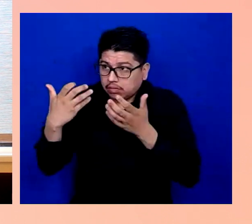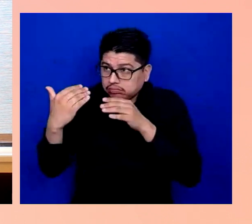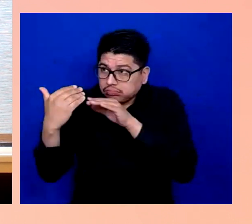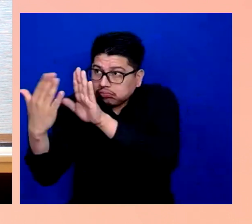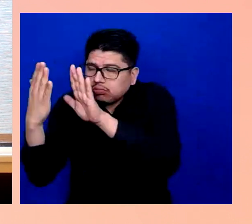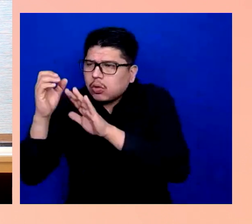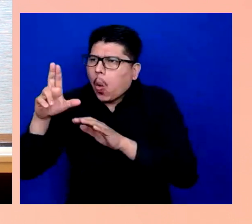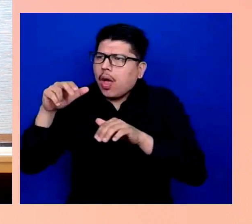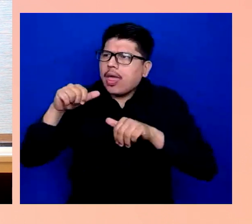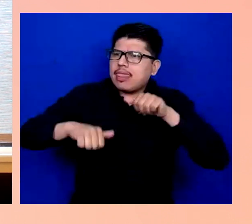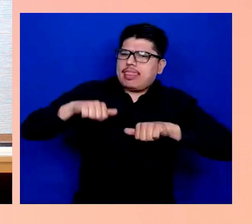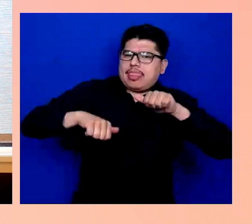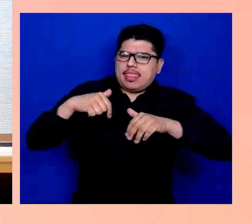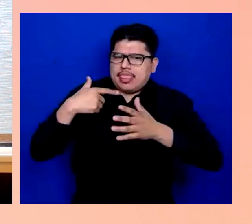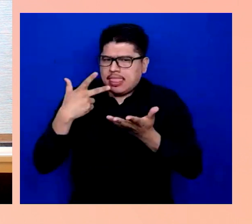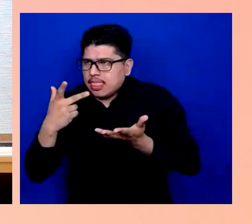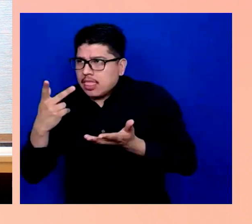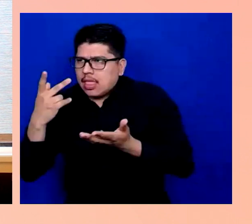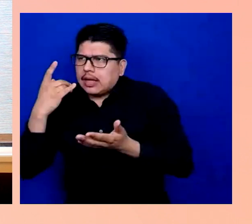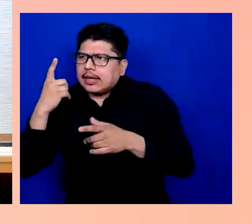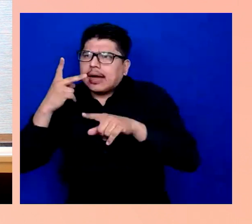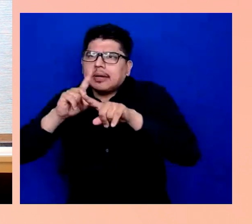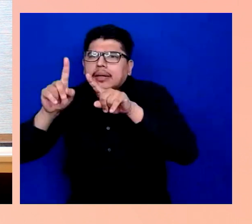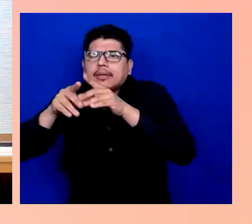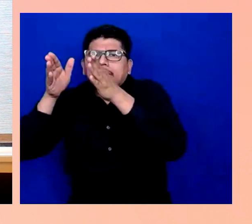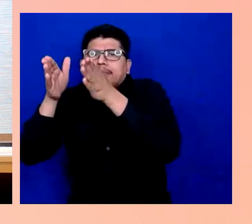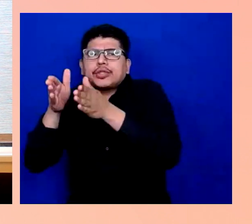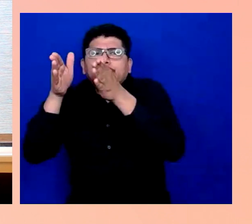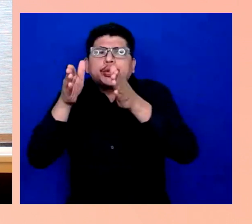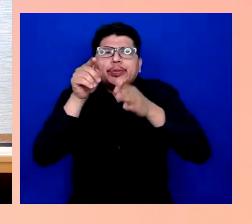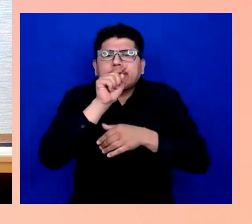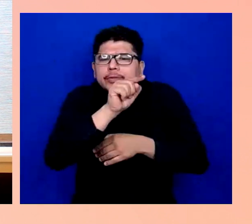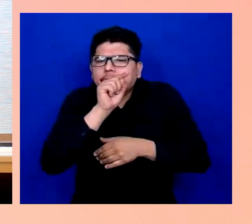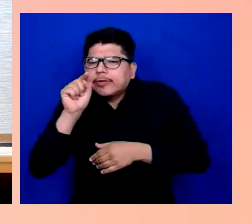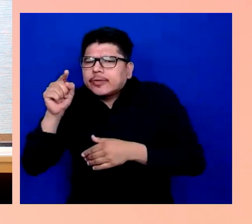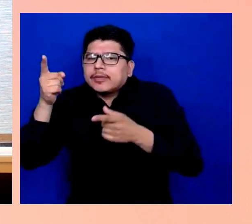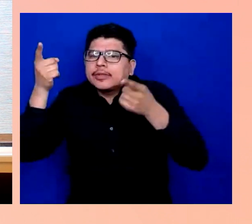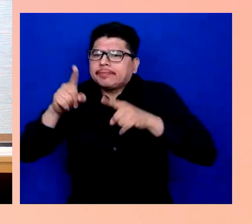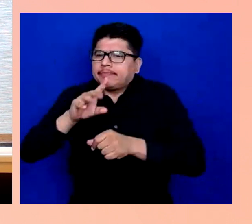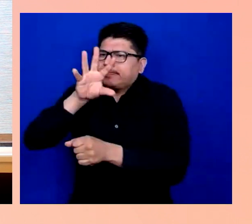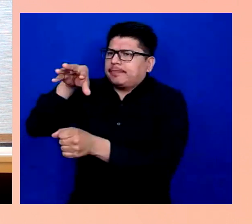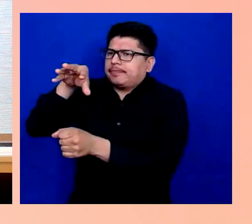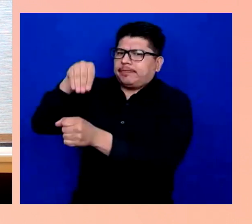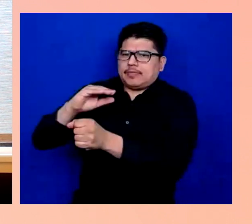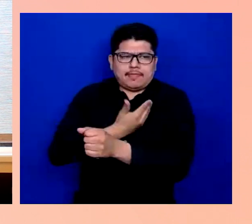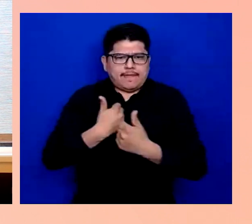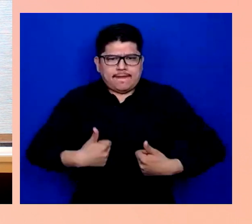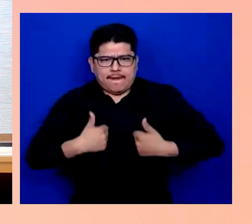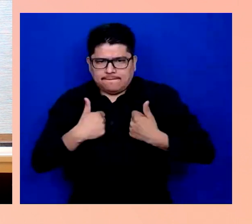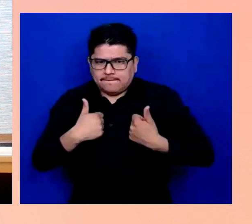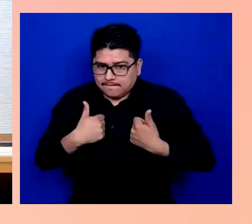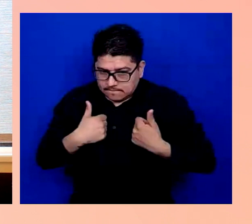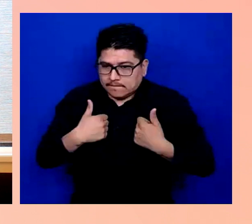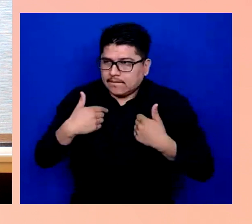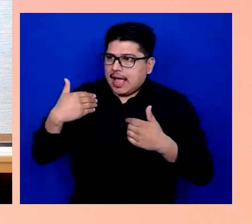or maybe it's ourselves in our lives, who has a cognitive disability or is neurodivergent,